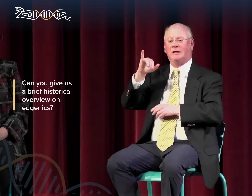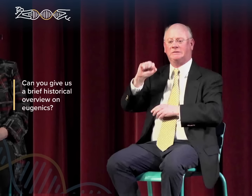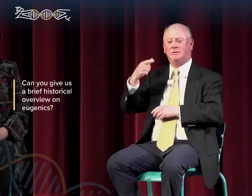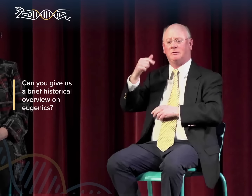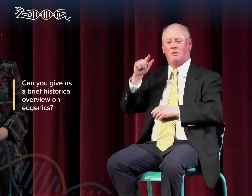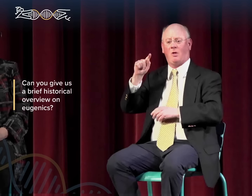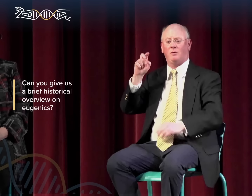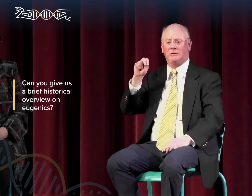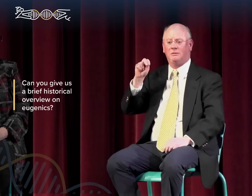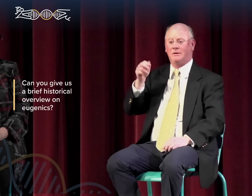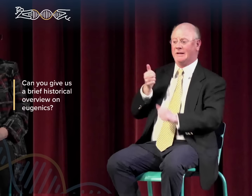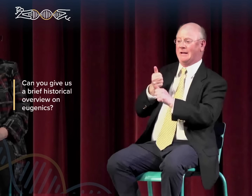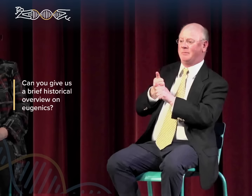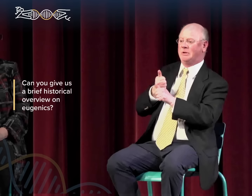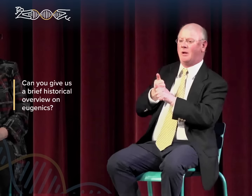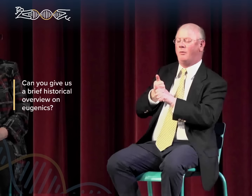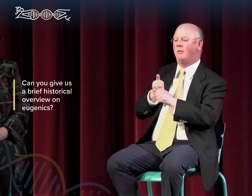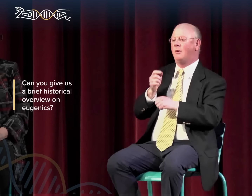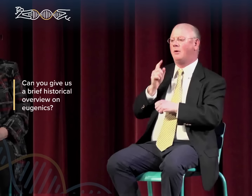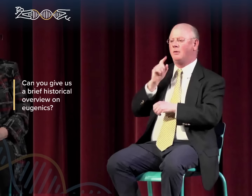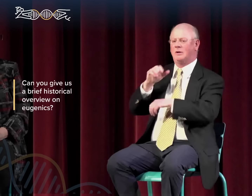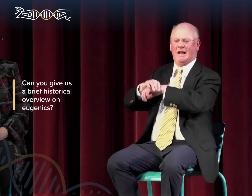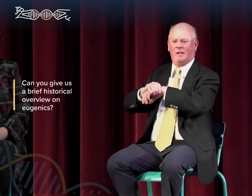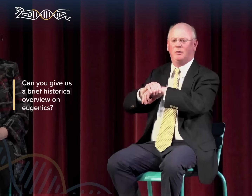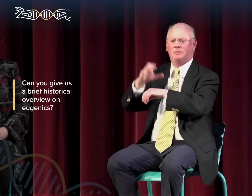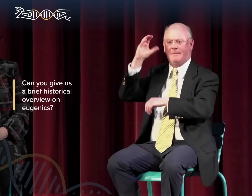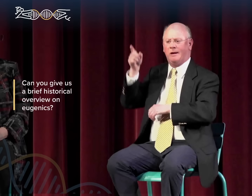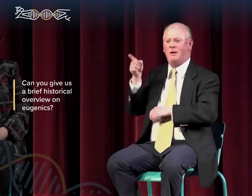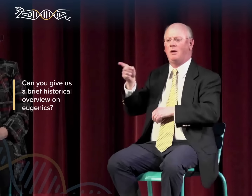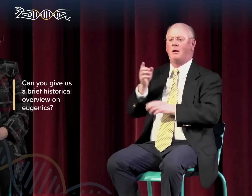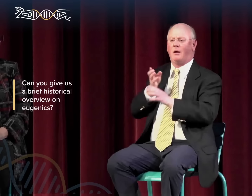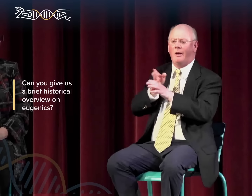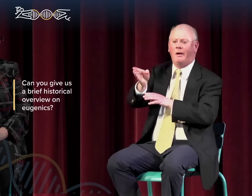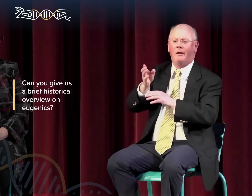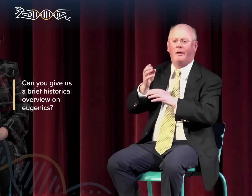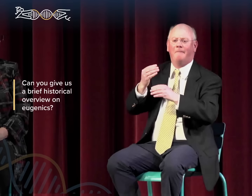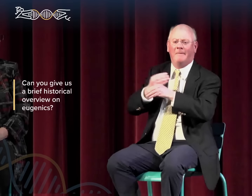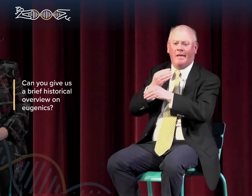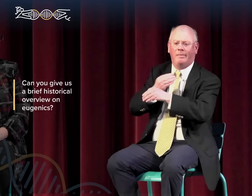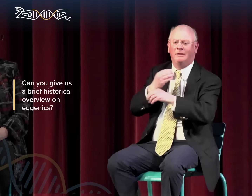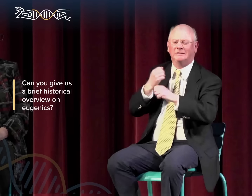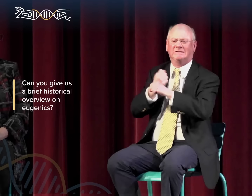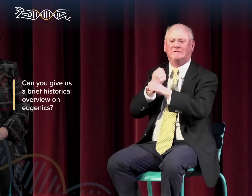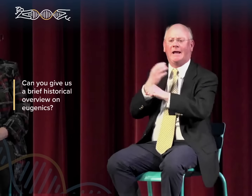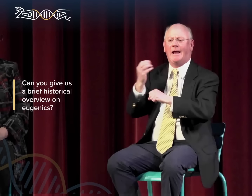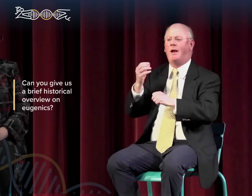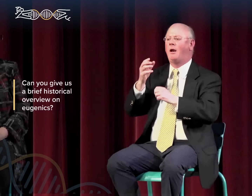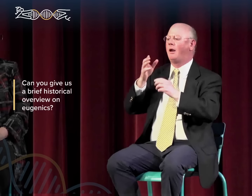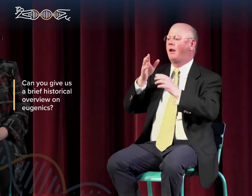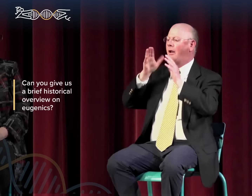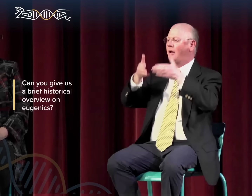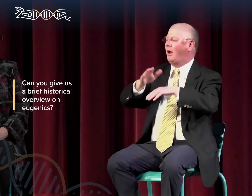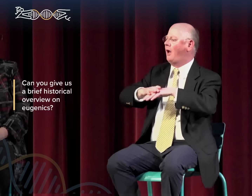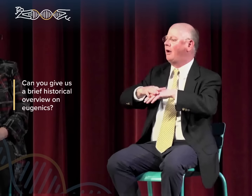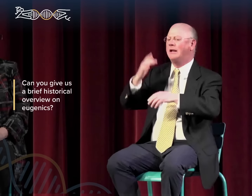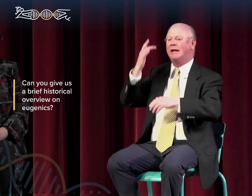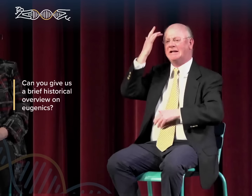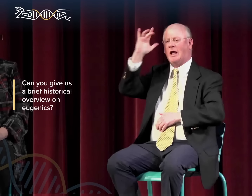who was an English man, a polymathematics, and did a number